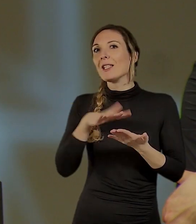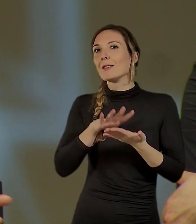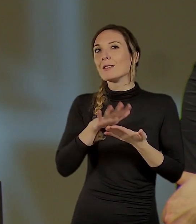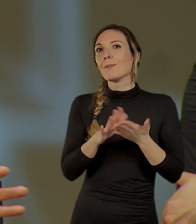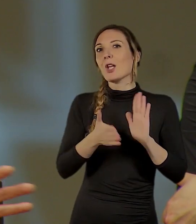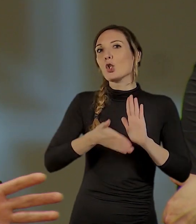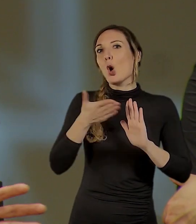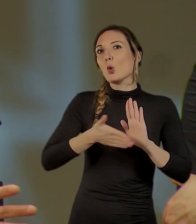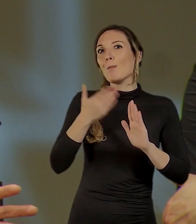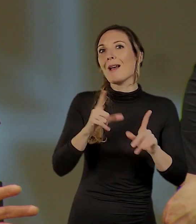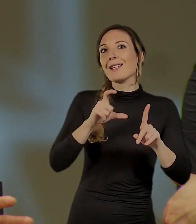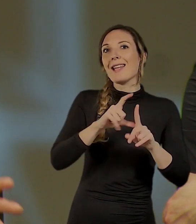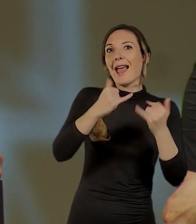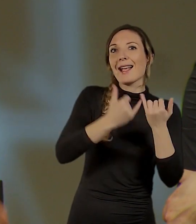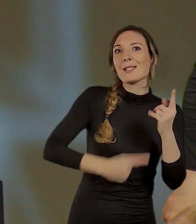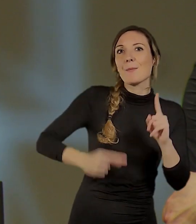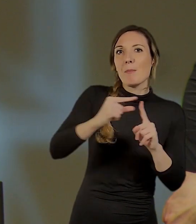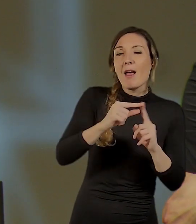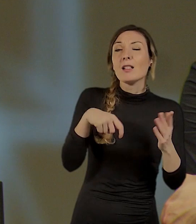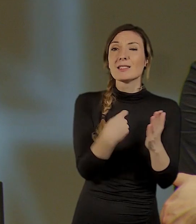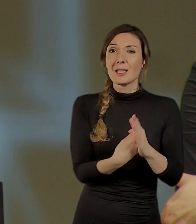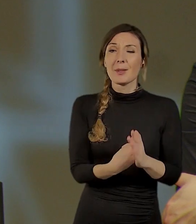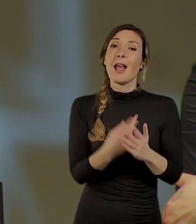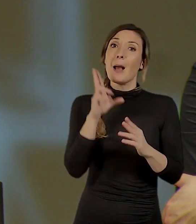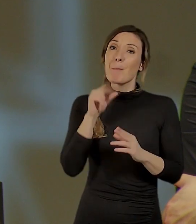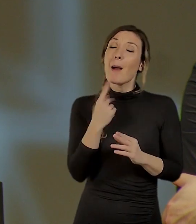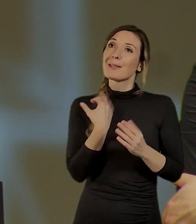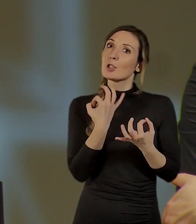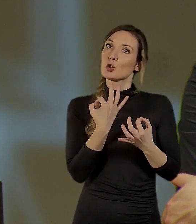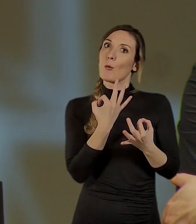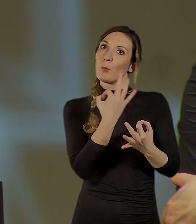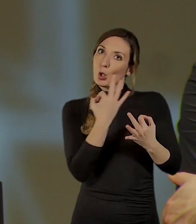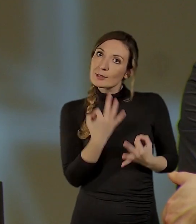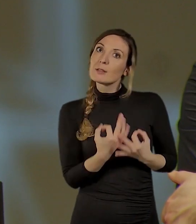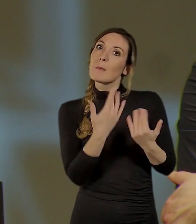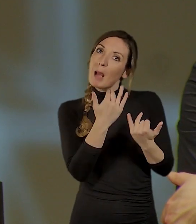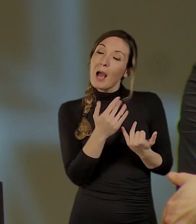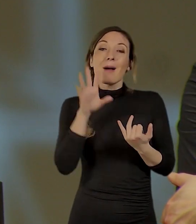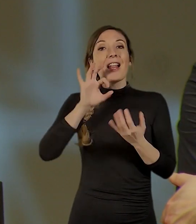Thank you, so that we know. And me too. I didn't think of it. Please, we had another question here, if you want to add to